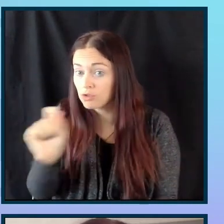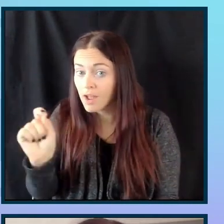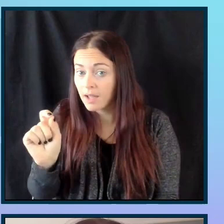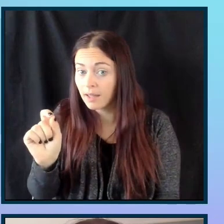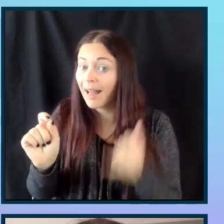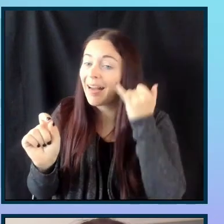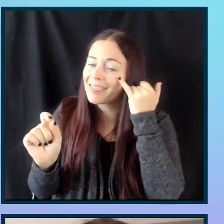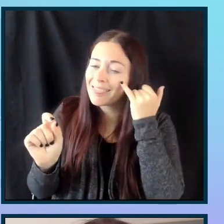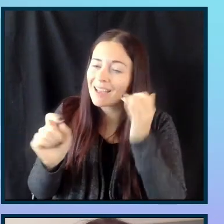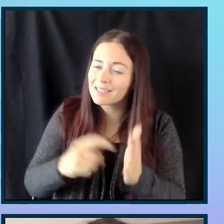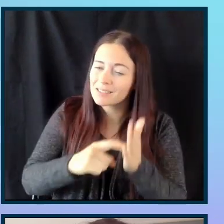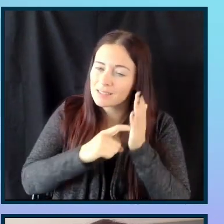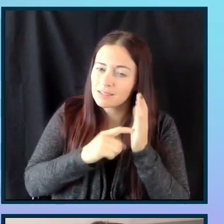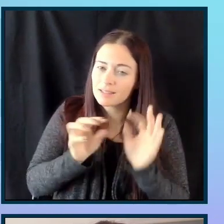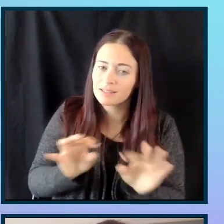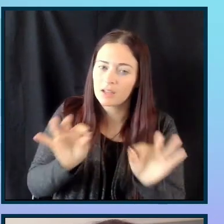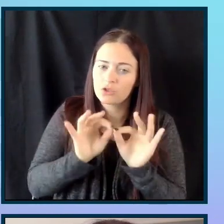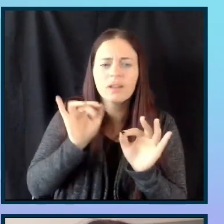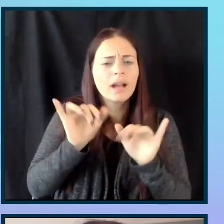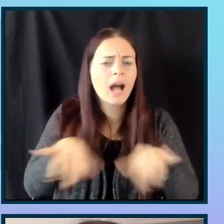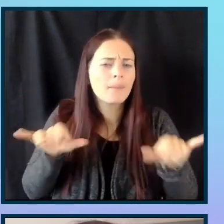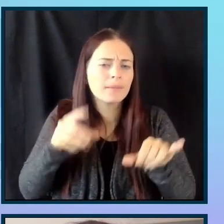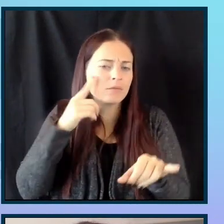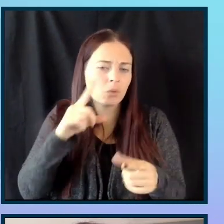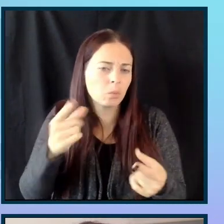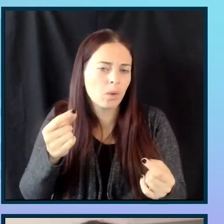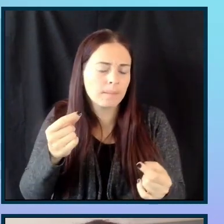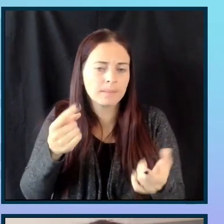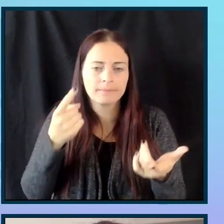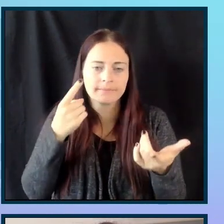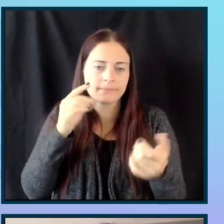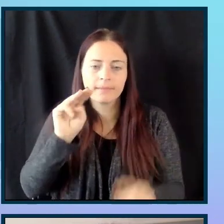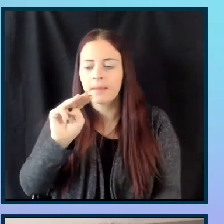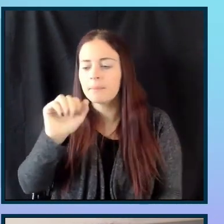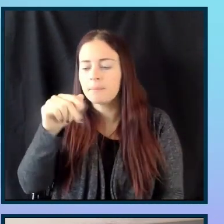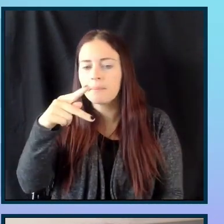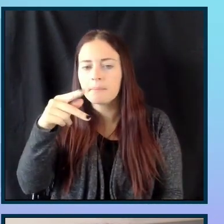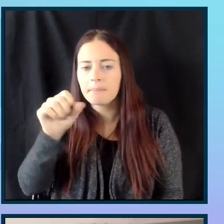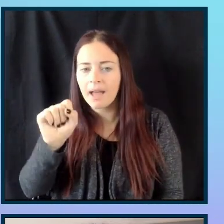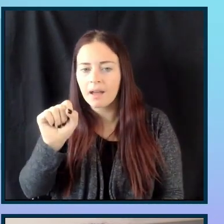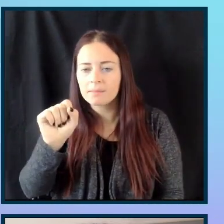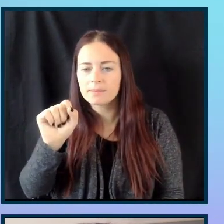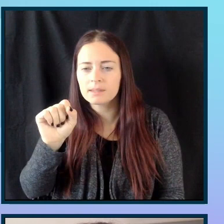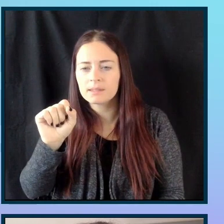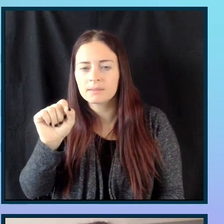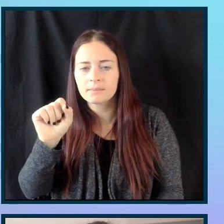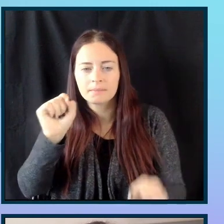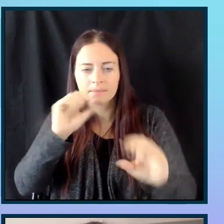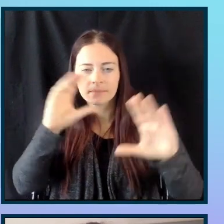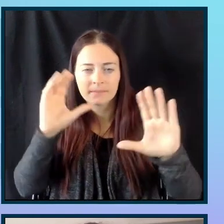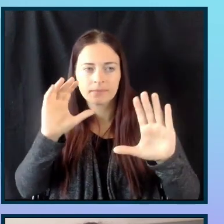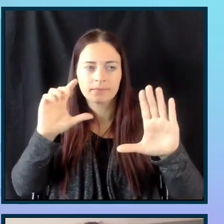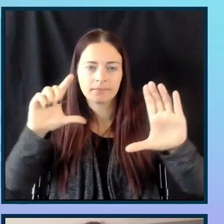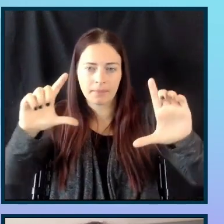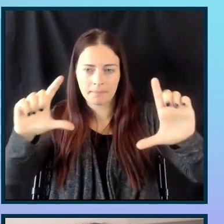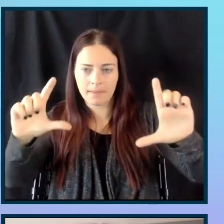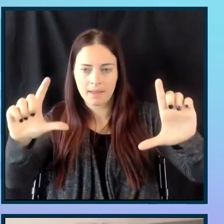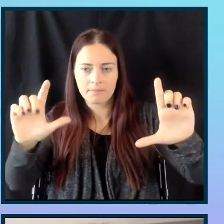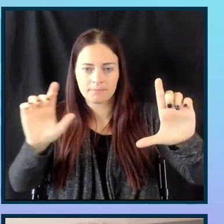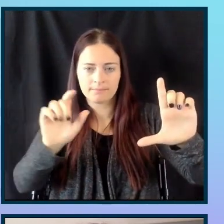This is common, for example, in maps, where you can drag around the map using by holding